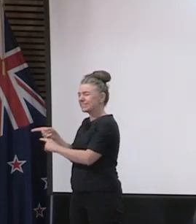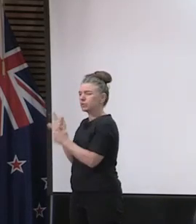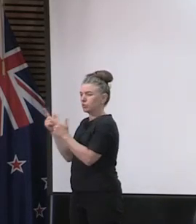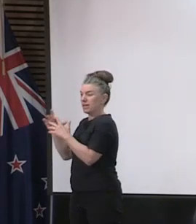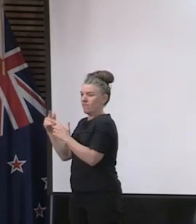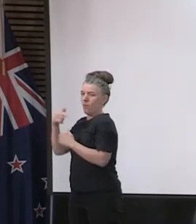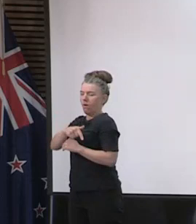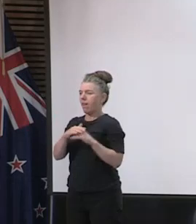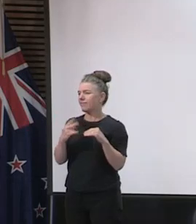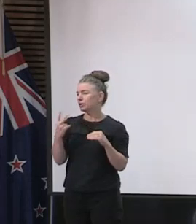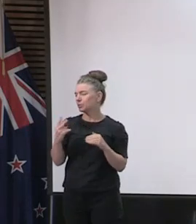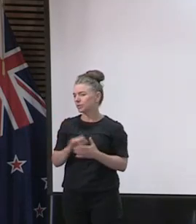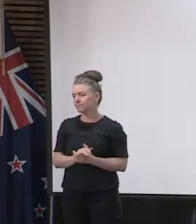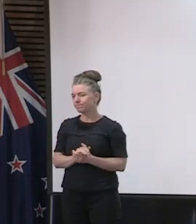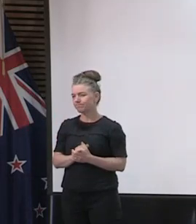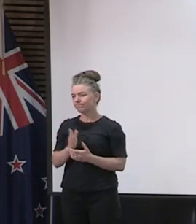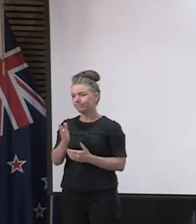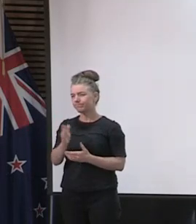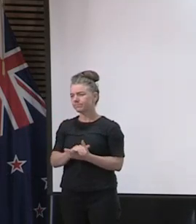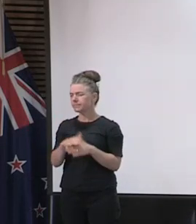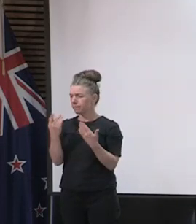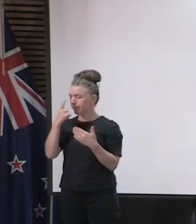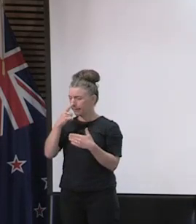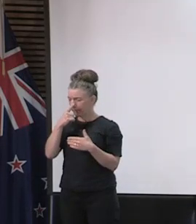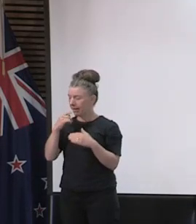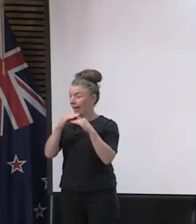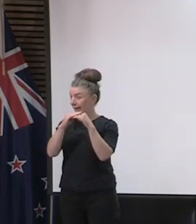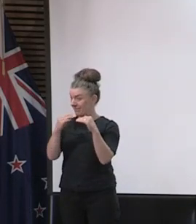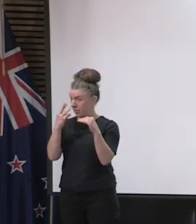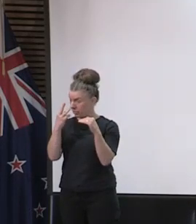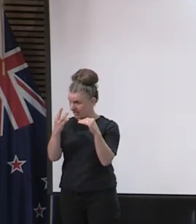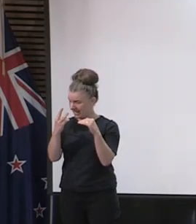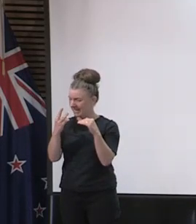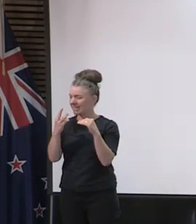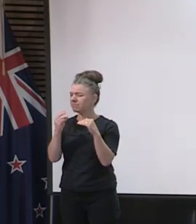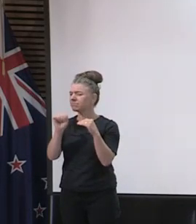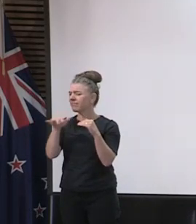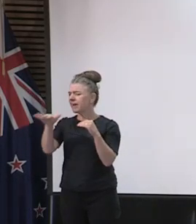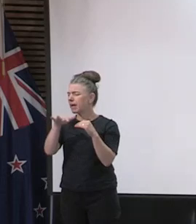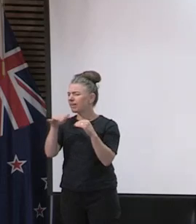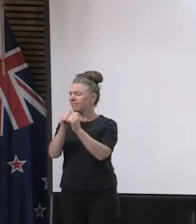national emergency powers are just not suitable under those circumstances. Joe?